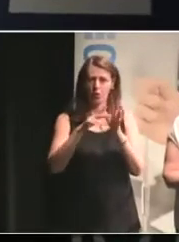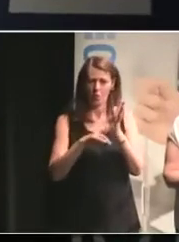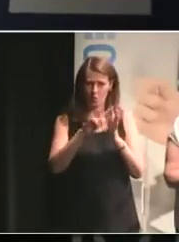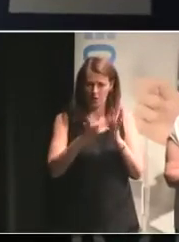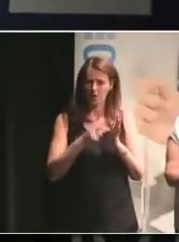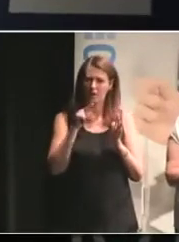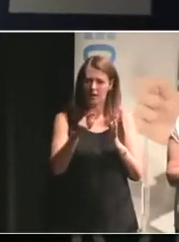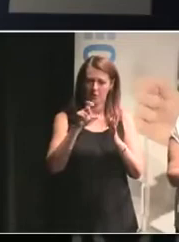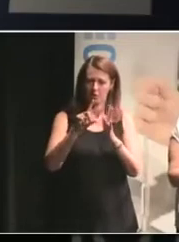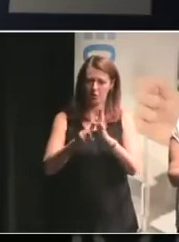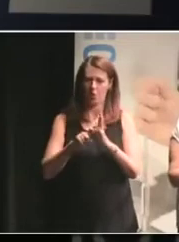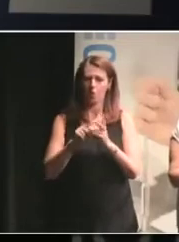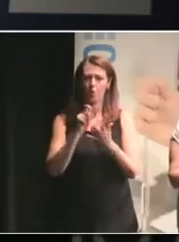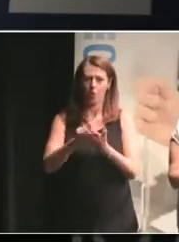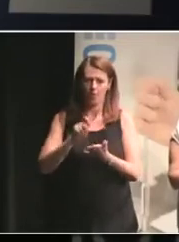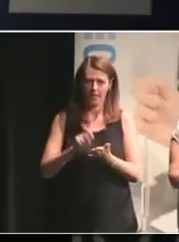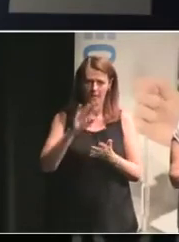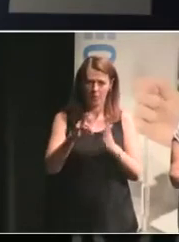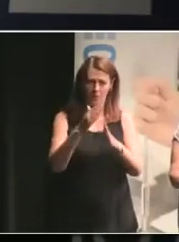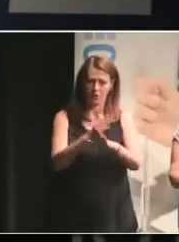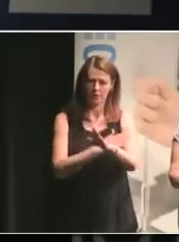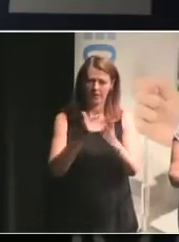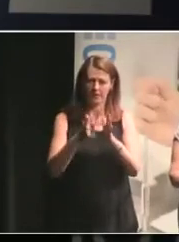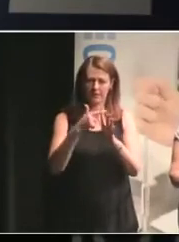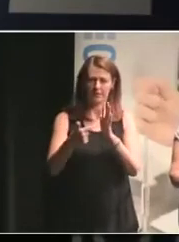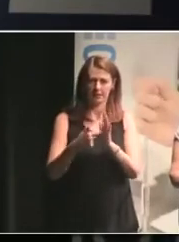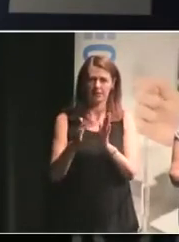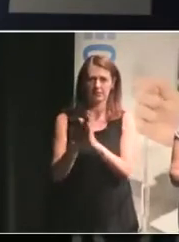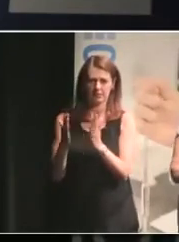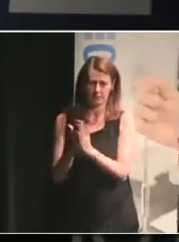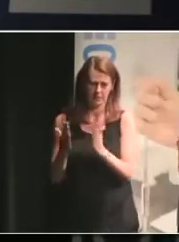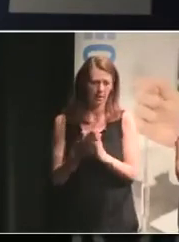co-authoring the defining text, Green Chemistry Theory And Practice. So for the students out